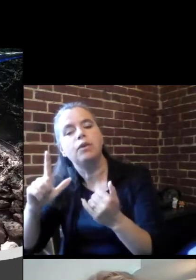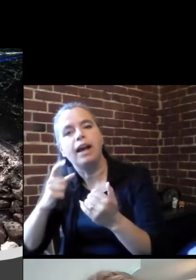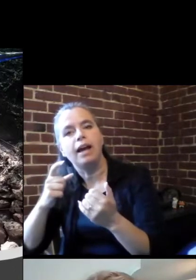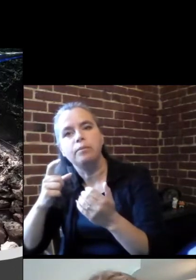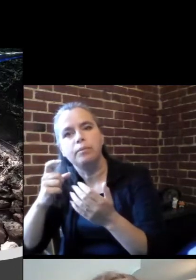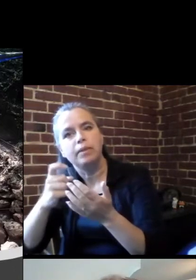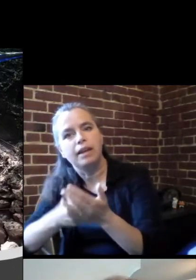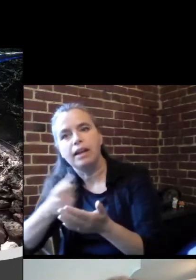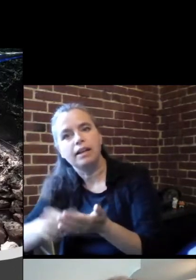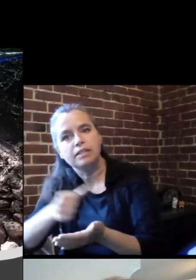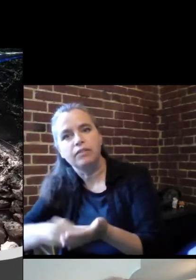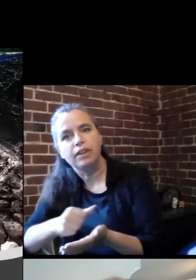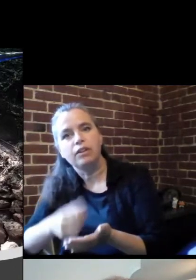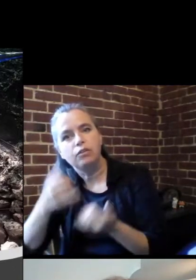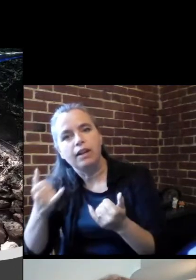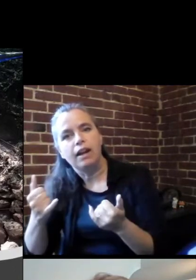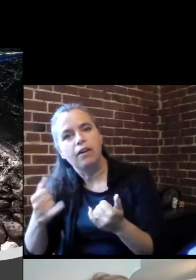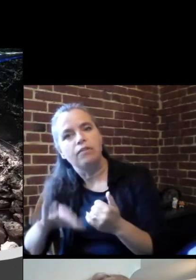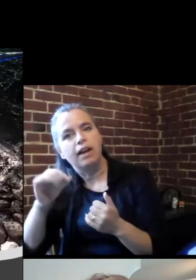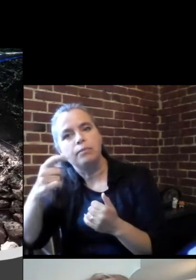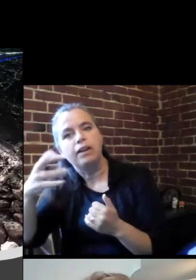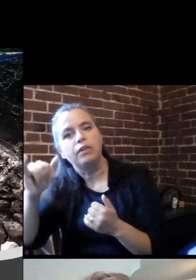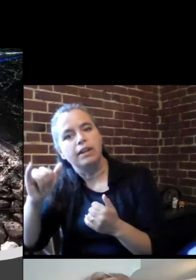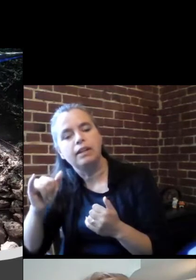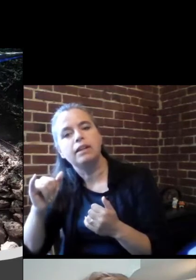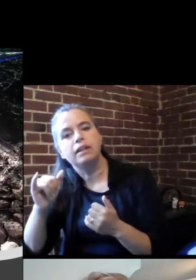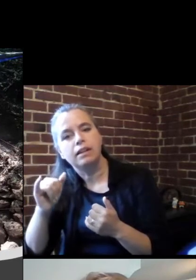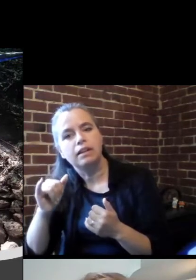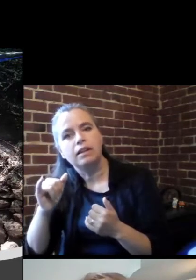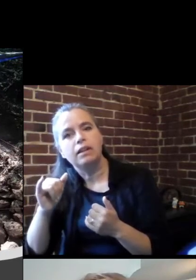And we use those pieces to piece together information about the past.